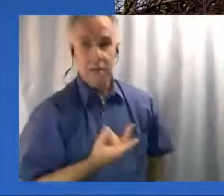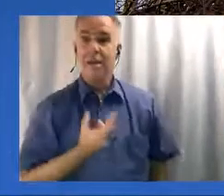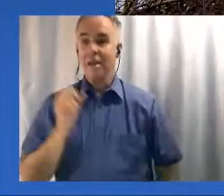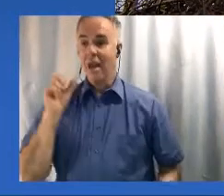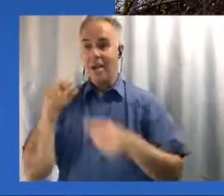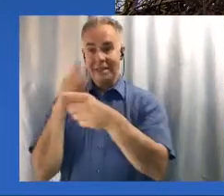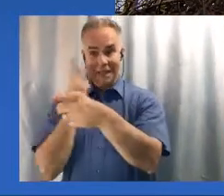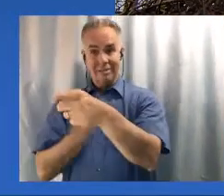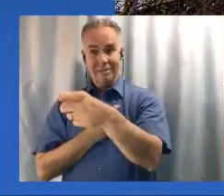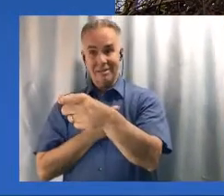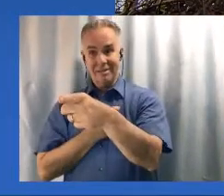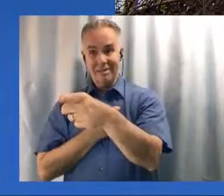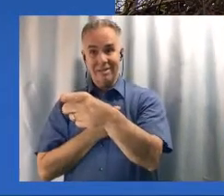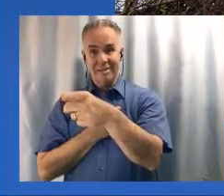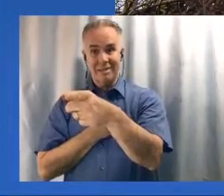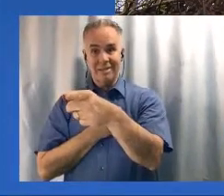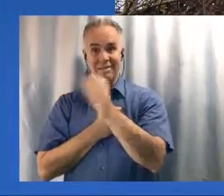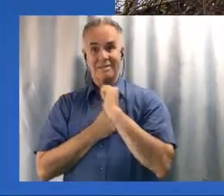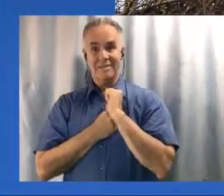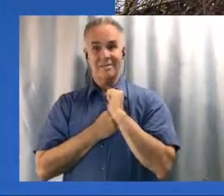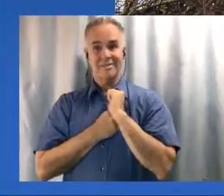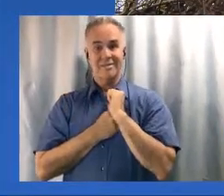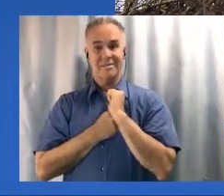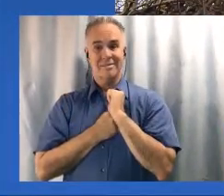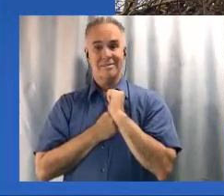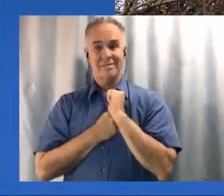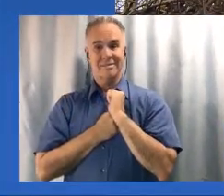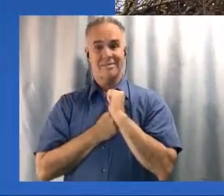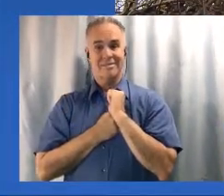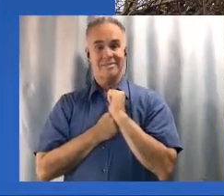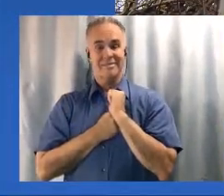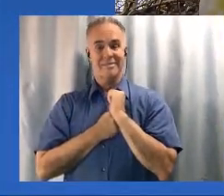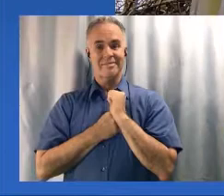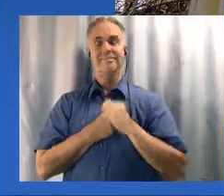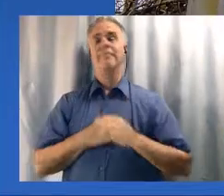(You can see this little owl turning his head upside down.)